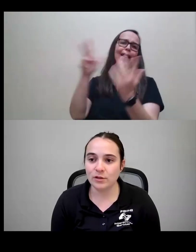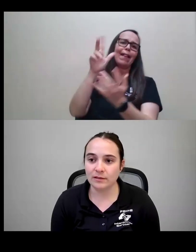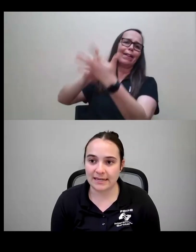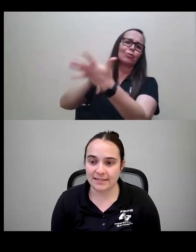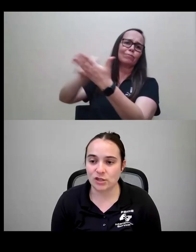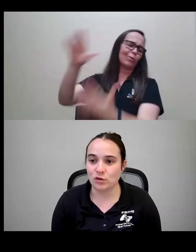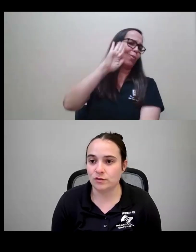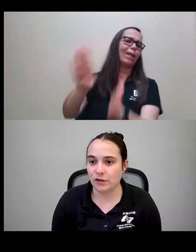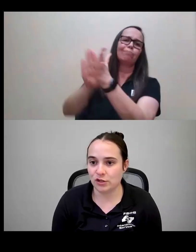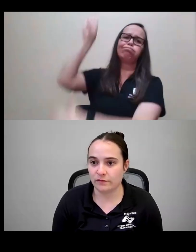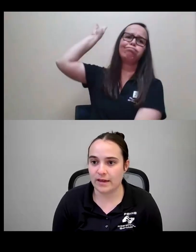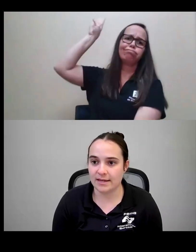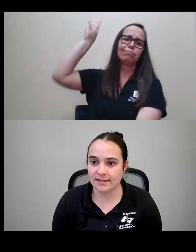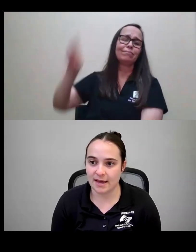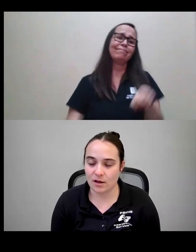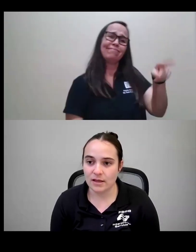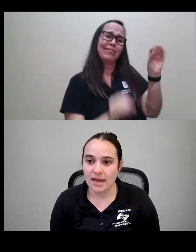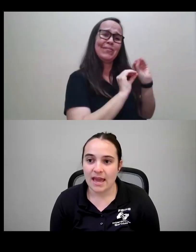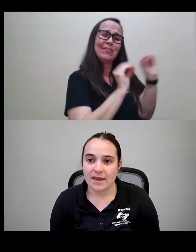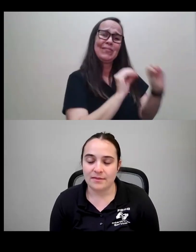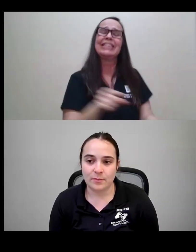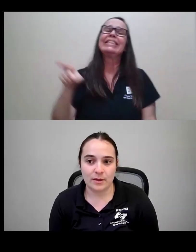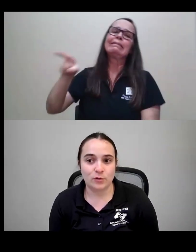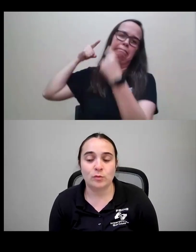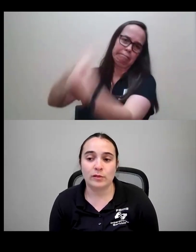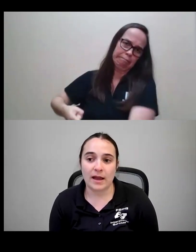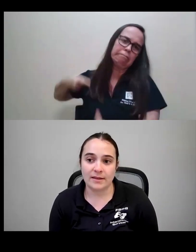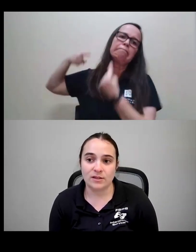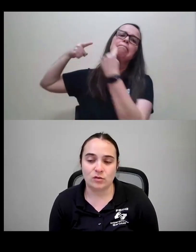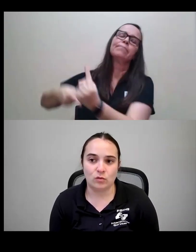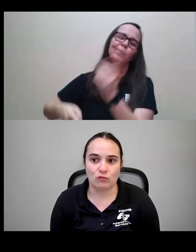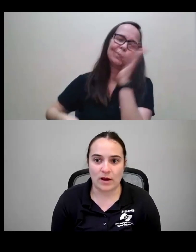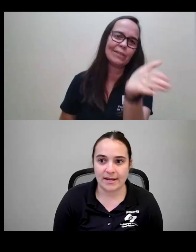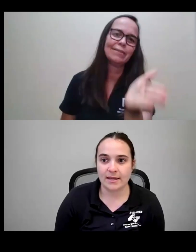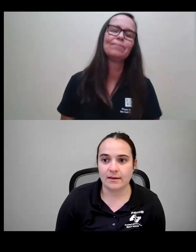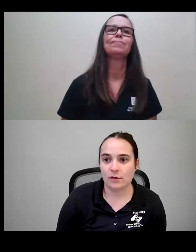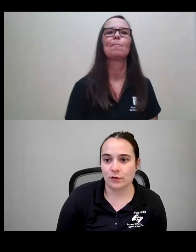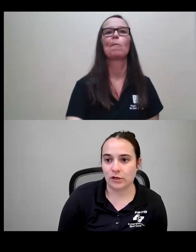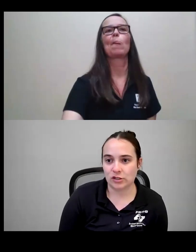be able to list and use features of ASL and then be able to apply that to writing and other